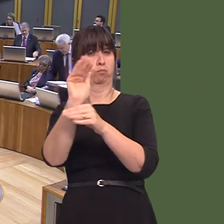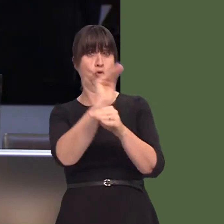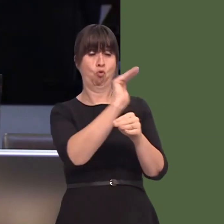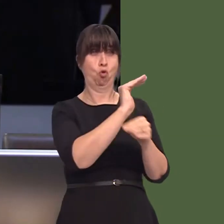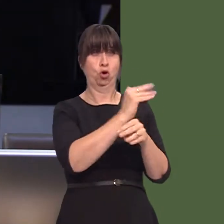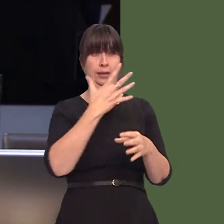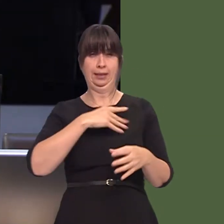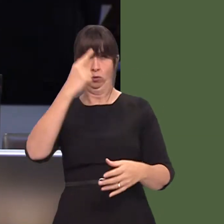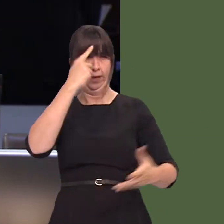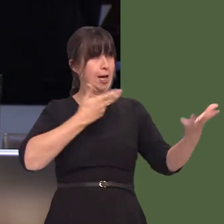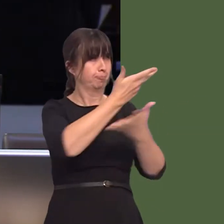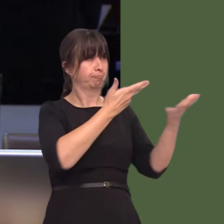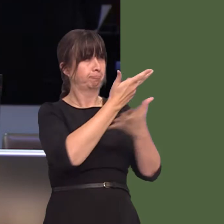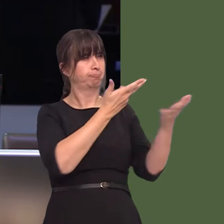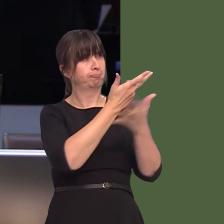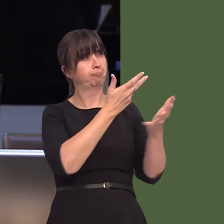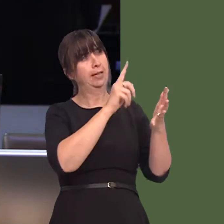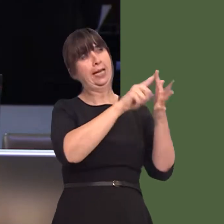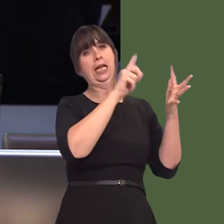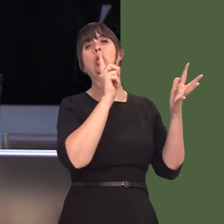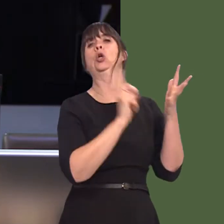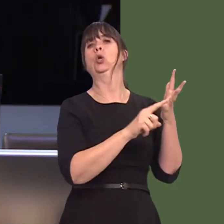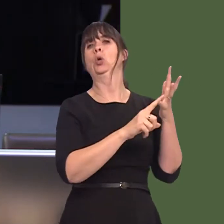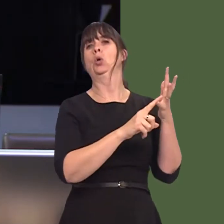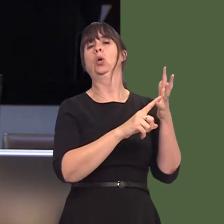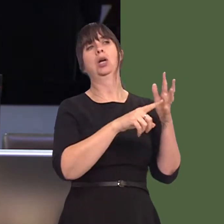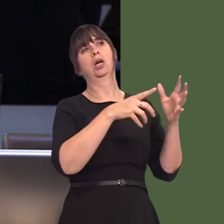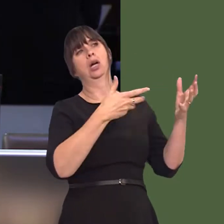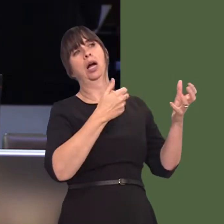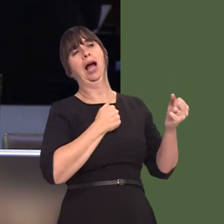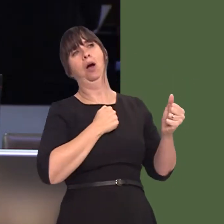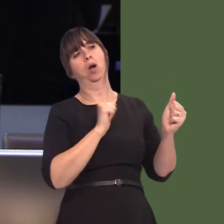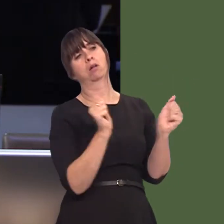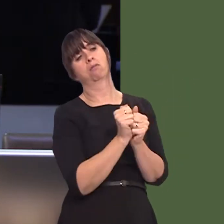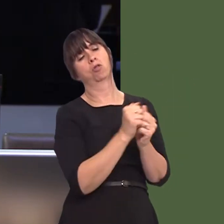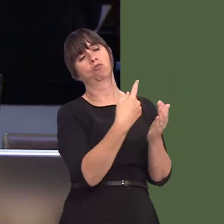trading relationships between Britain and the rest of the European Union.